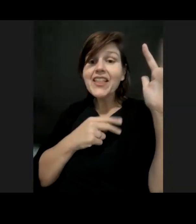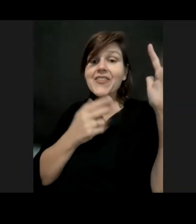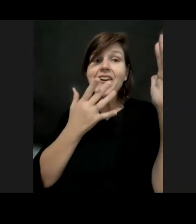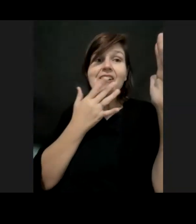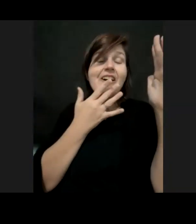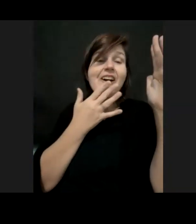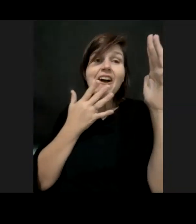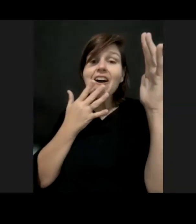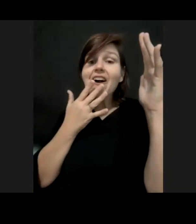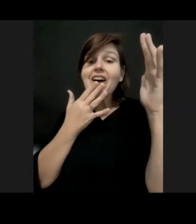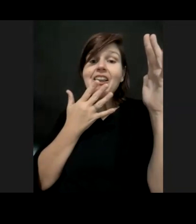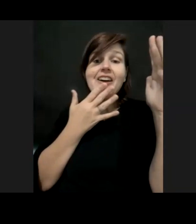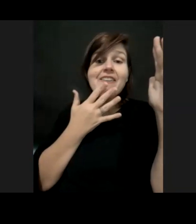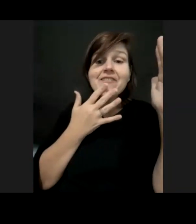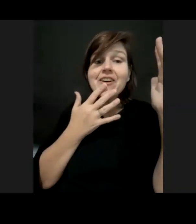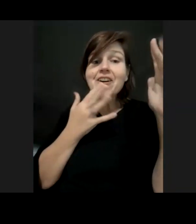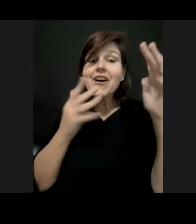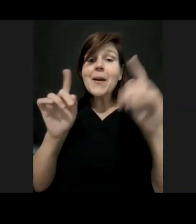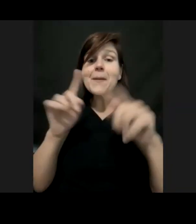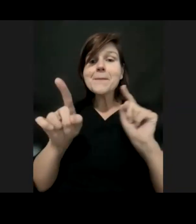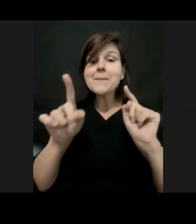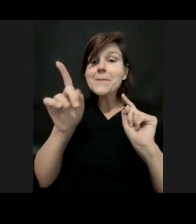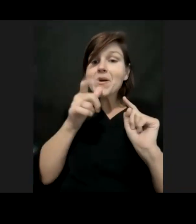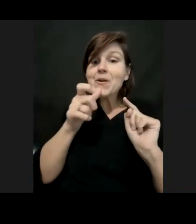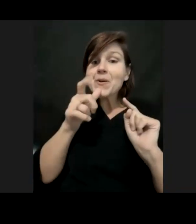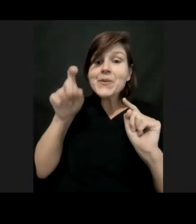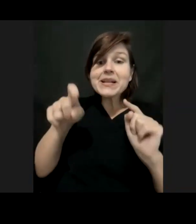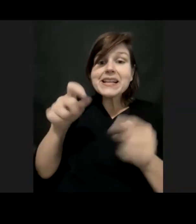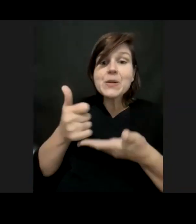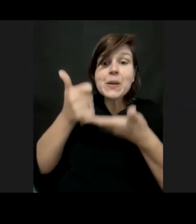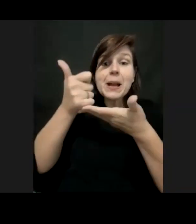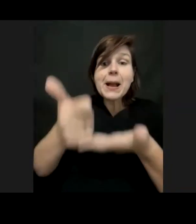But someone needs to help him bring those socks to the ground,